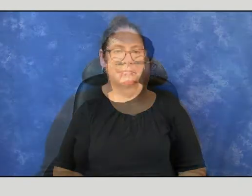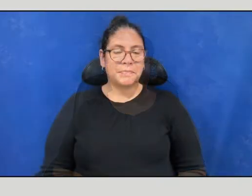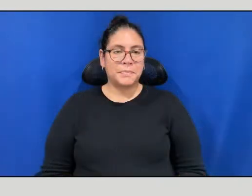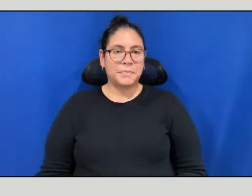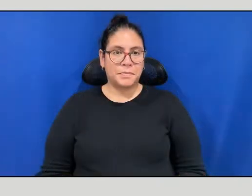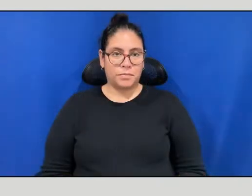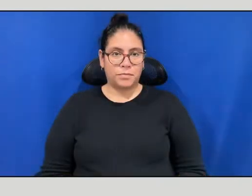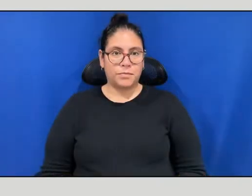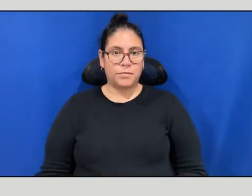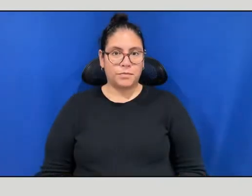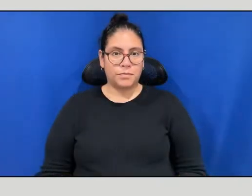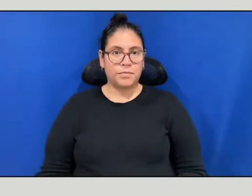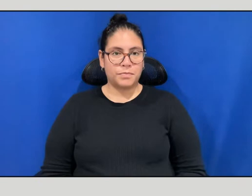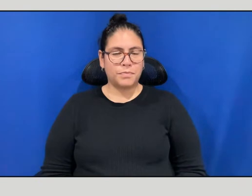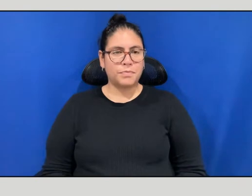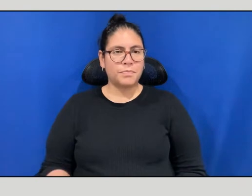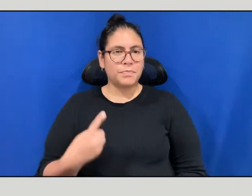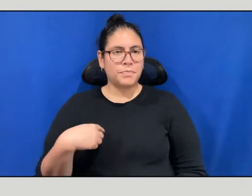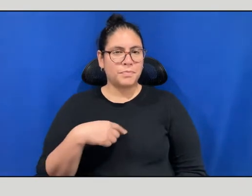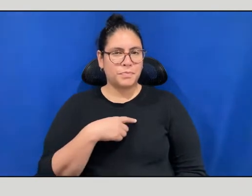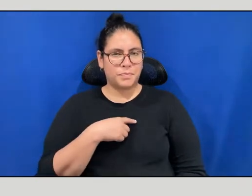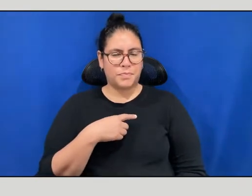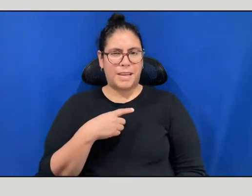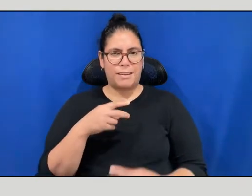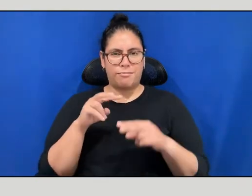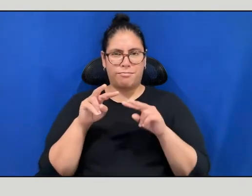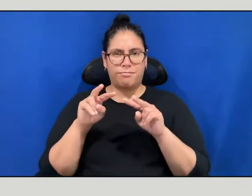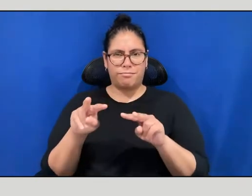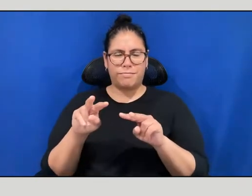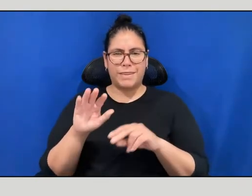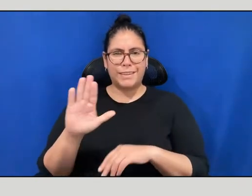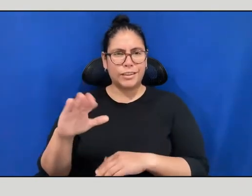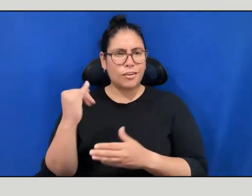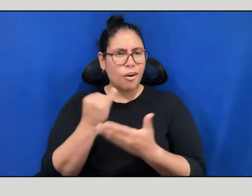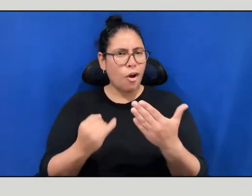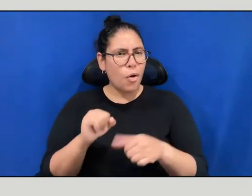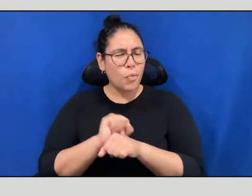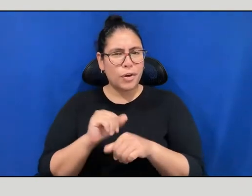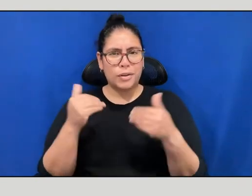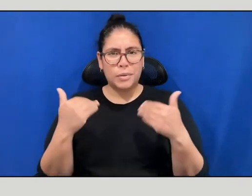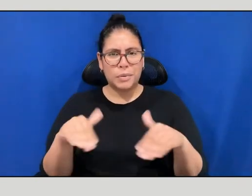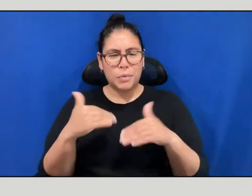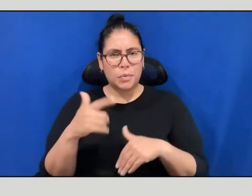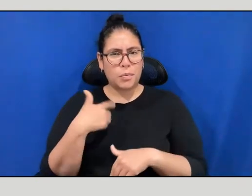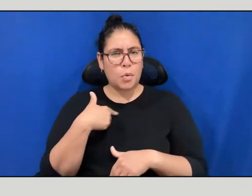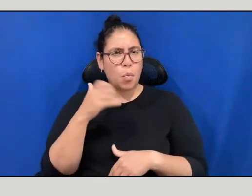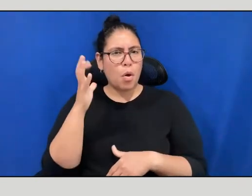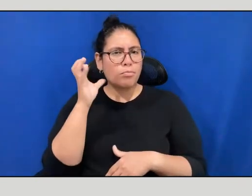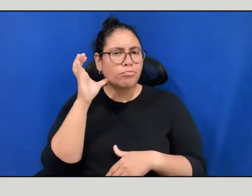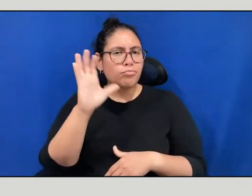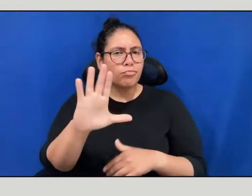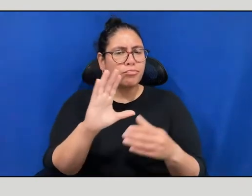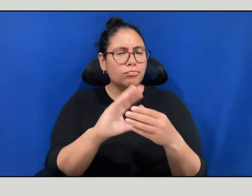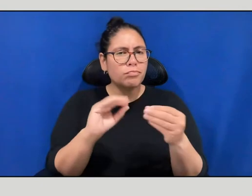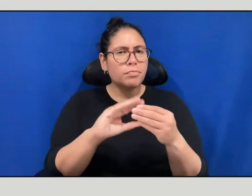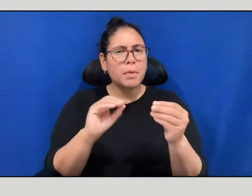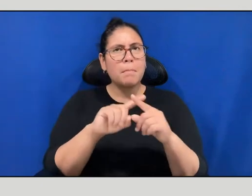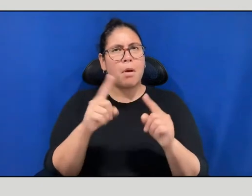but thinking particularly, what are some of the histories that you're exploring in your work,